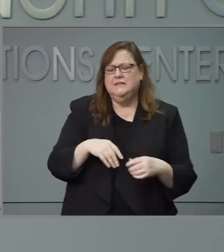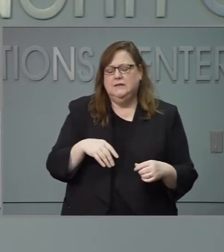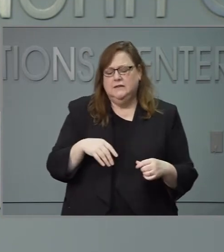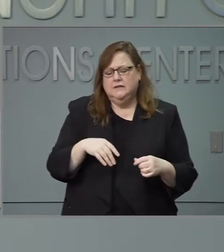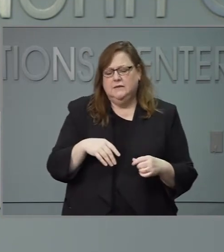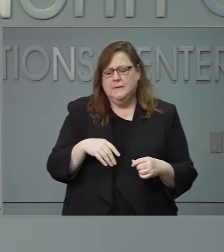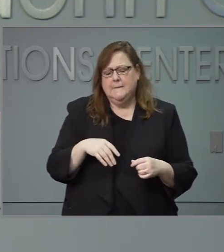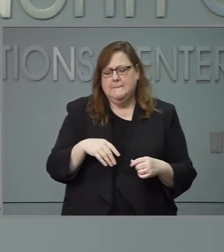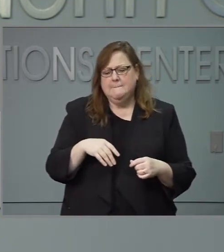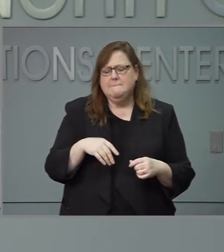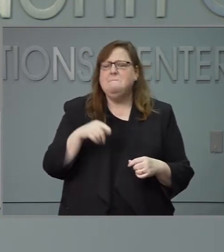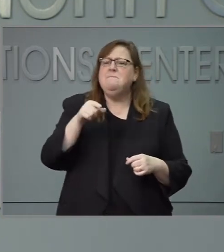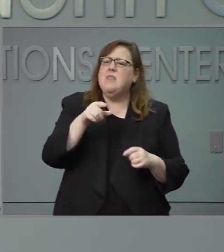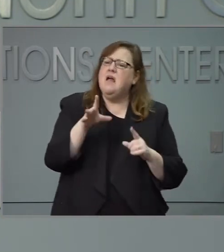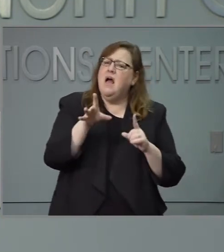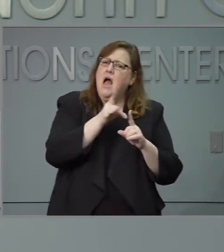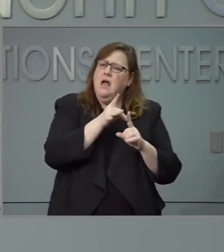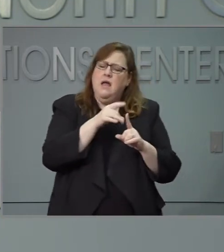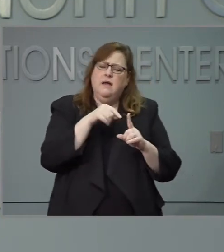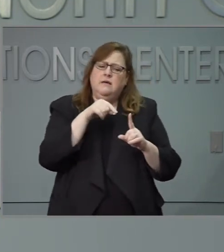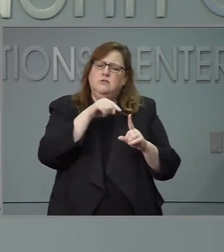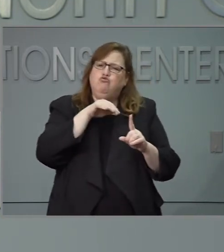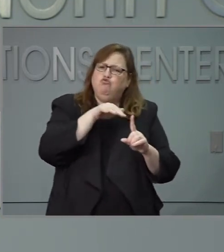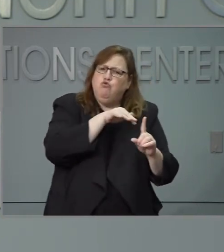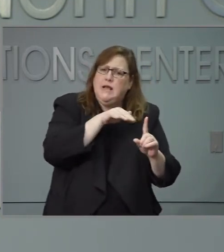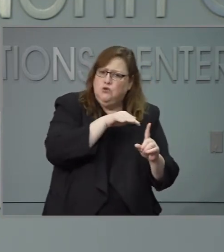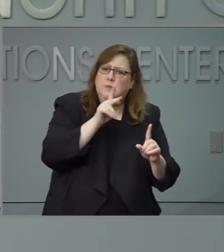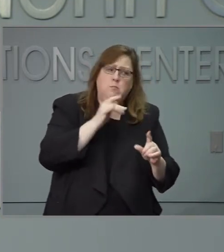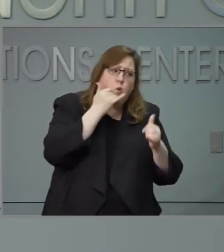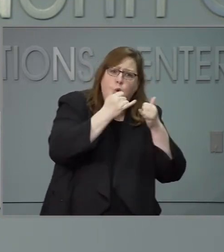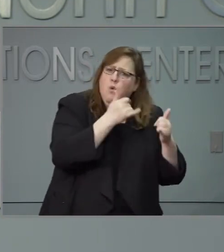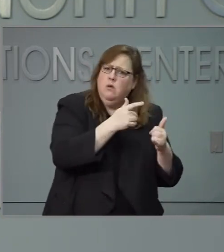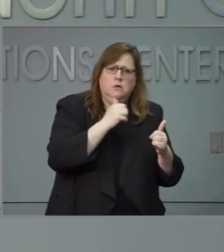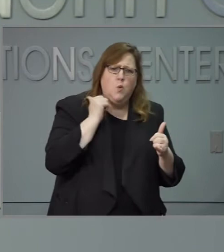SOBACO VID. SEÑOR FOREST, Y TIENE QUE ESTAR PREOCUPADO CON